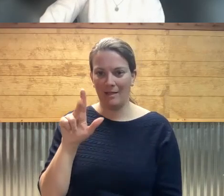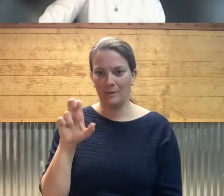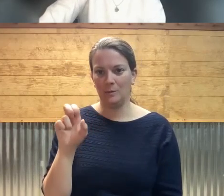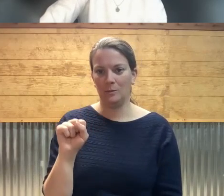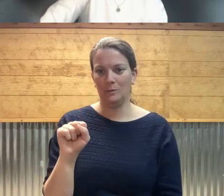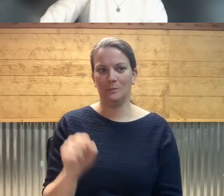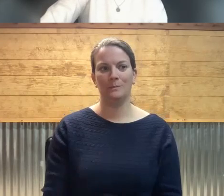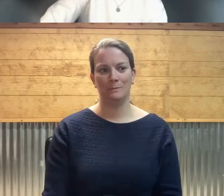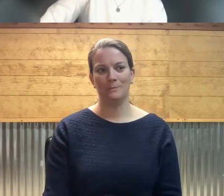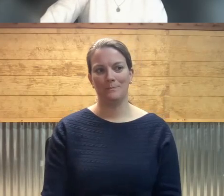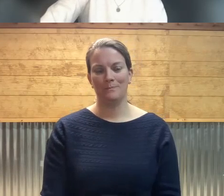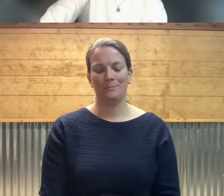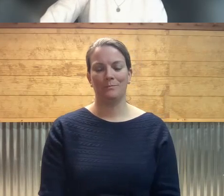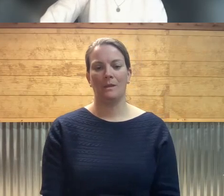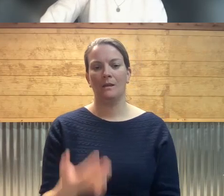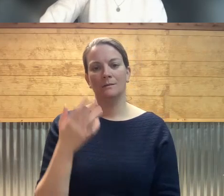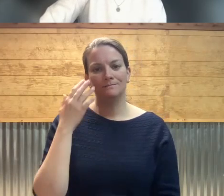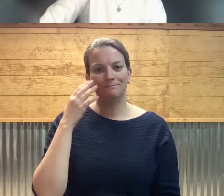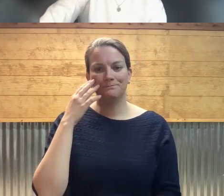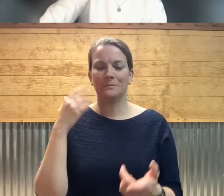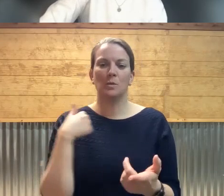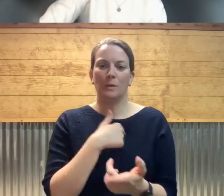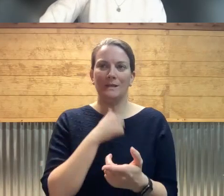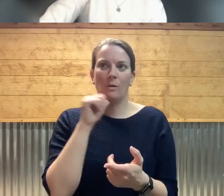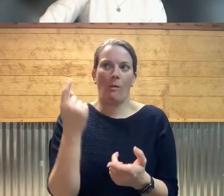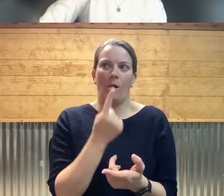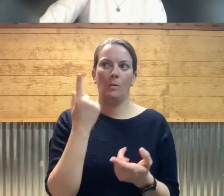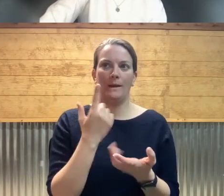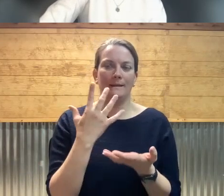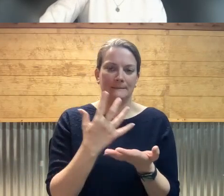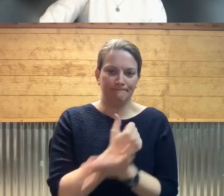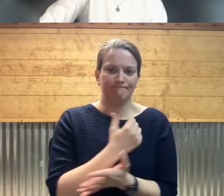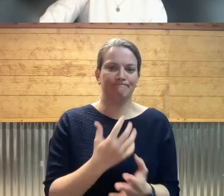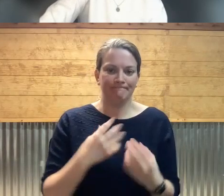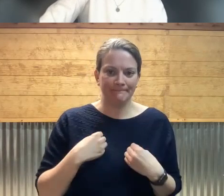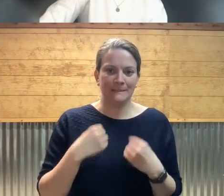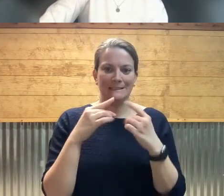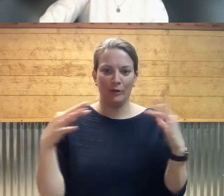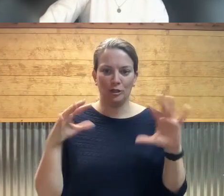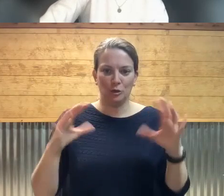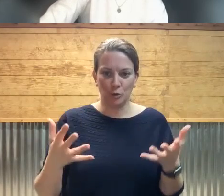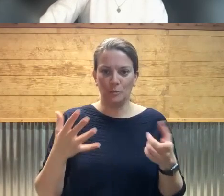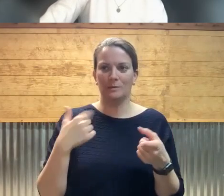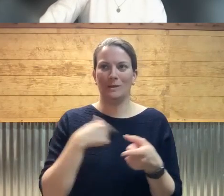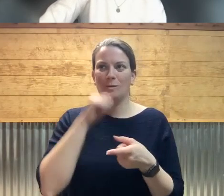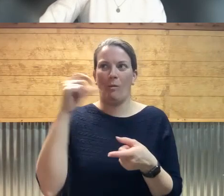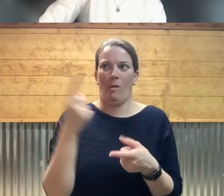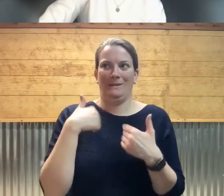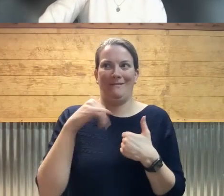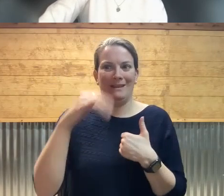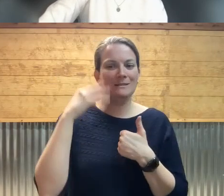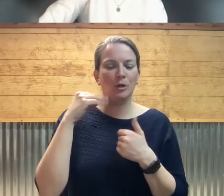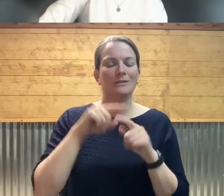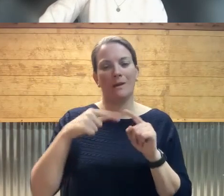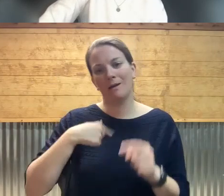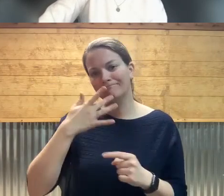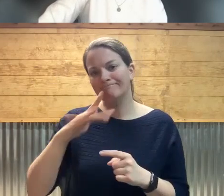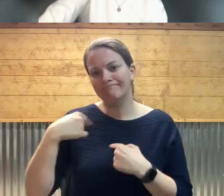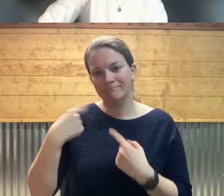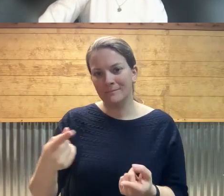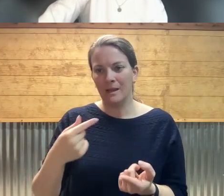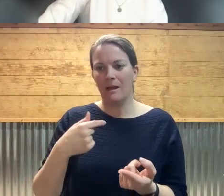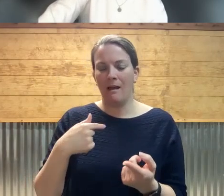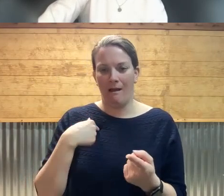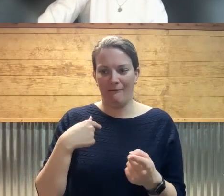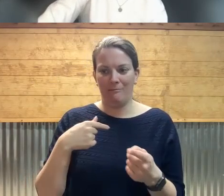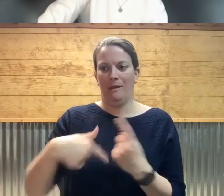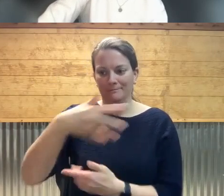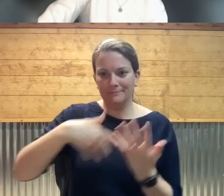But again we we hope to promote that and I've been lucky enough to be surrounded by diverse groups, no matter where where I go, because Diversity, I think also to me, is not necessarily you know just looking at Croatians